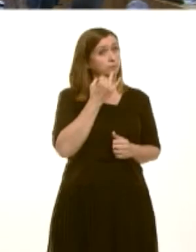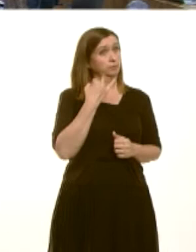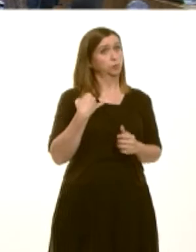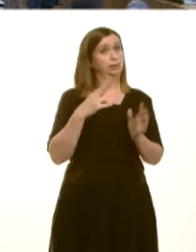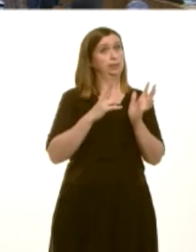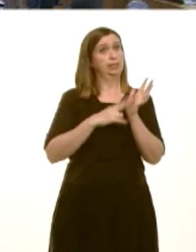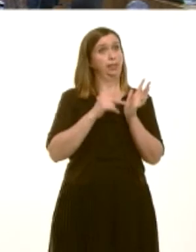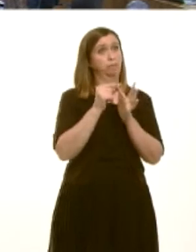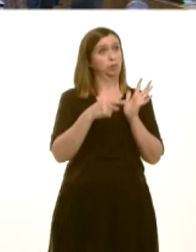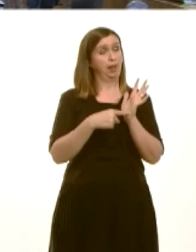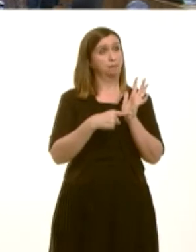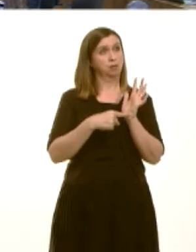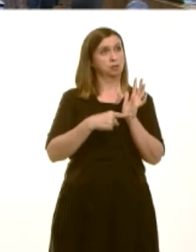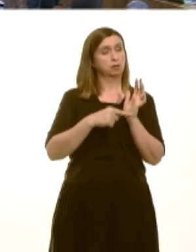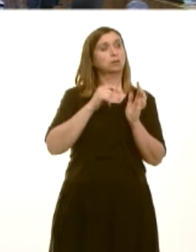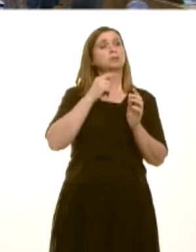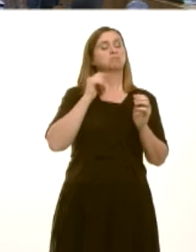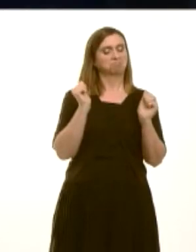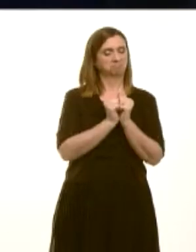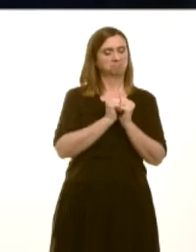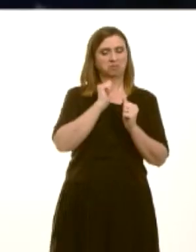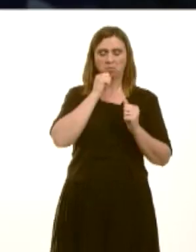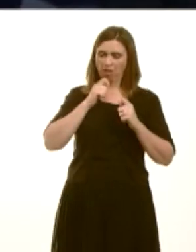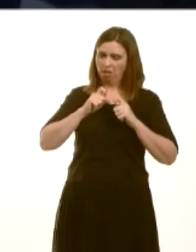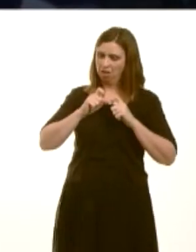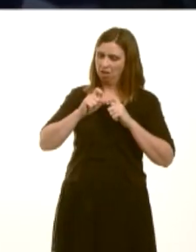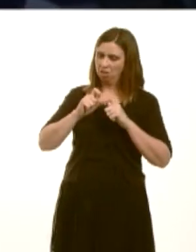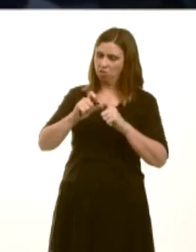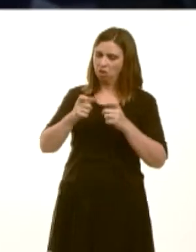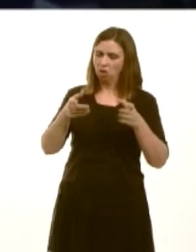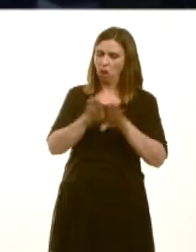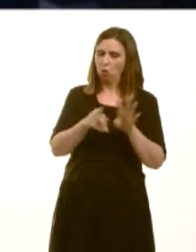Council moved to carry forward more closures of schools, and I name Tonmawr, Pontrhydyfen